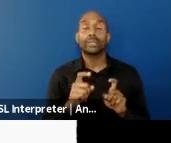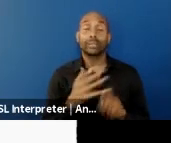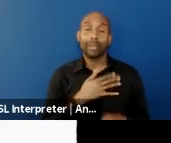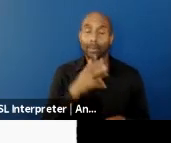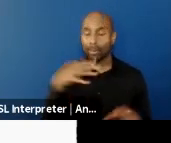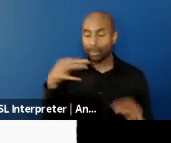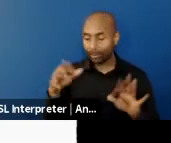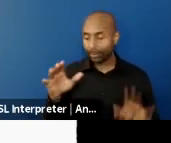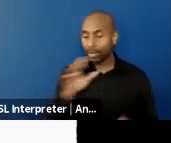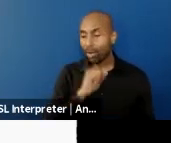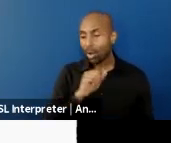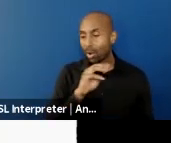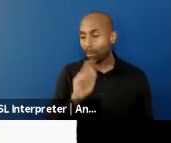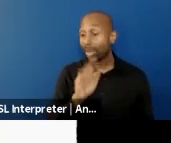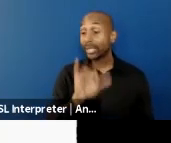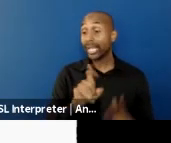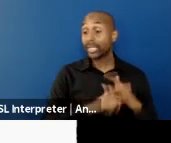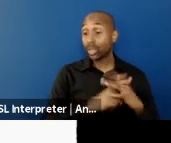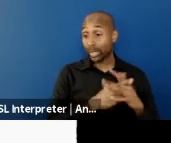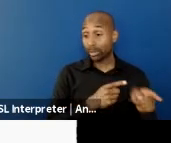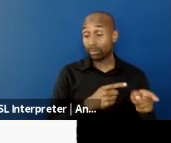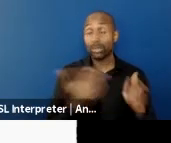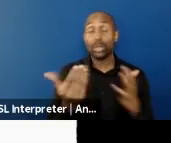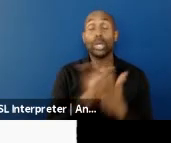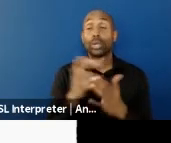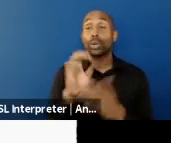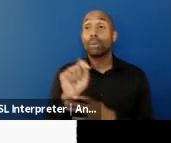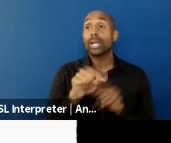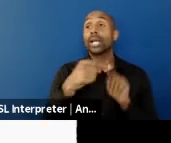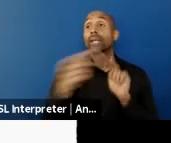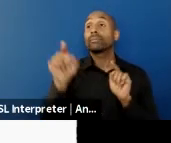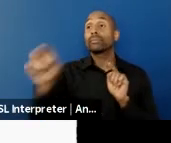We can't find him or get near him. So for me, my father was my superhero.